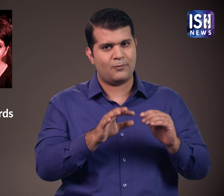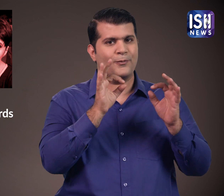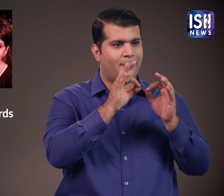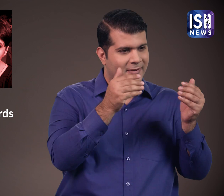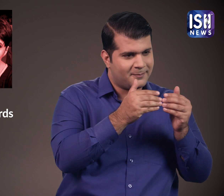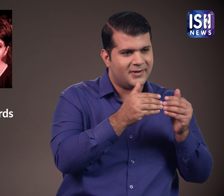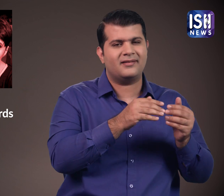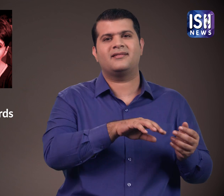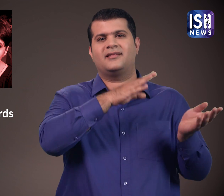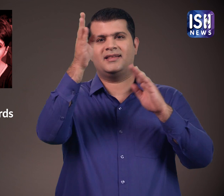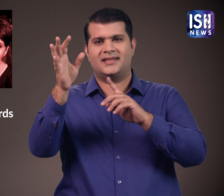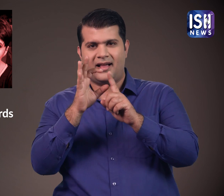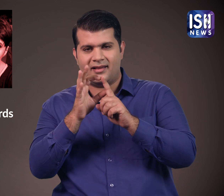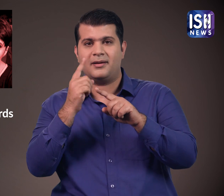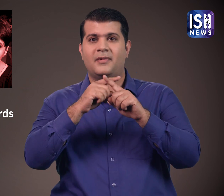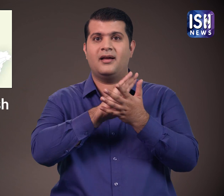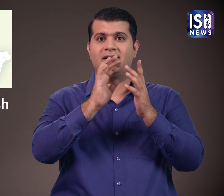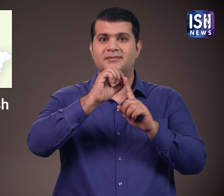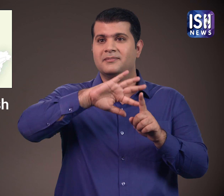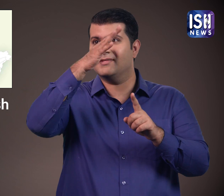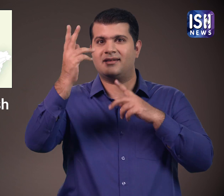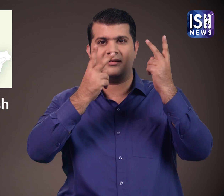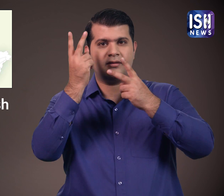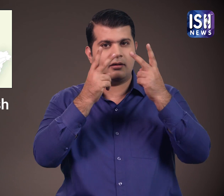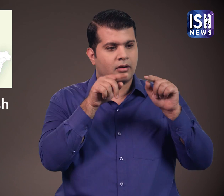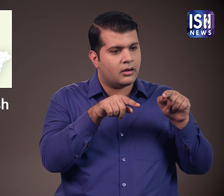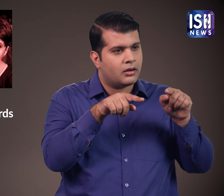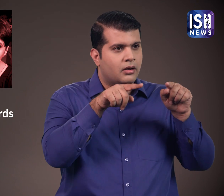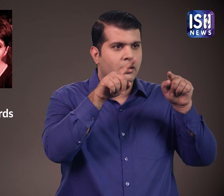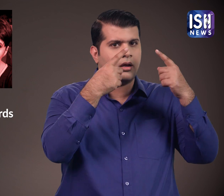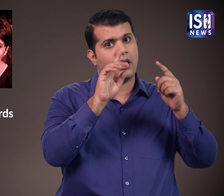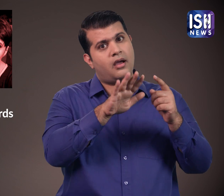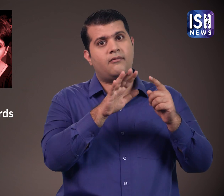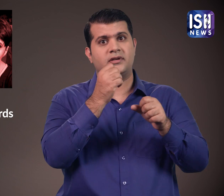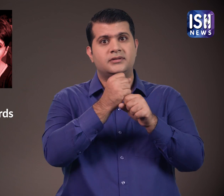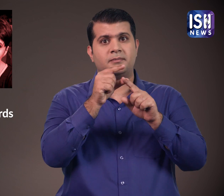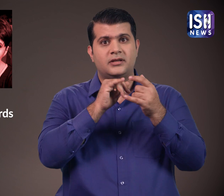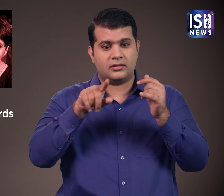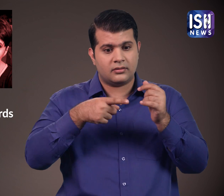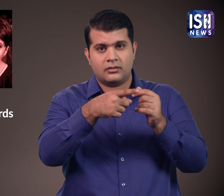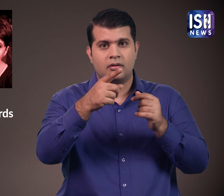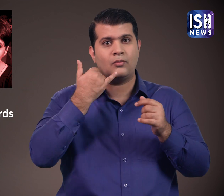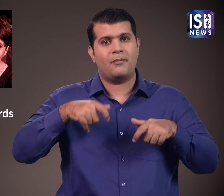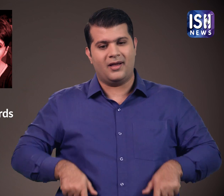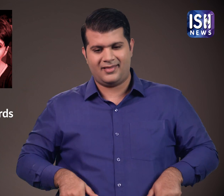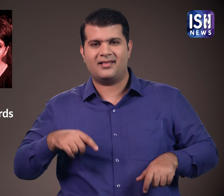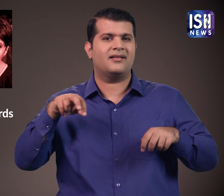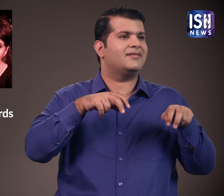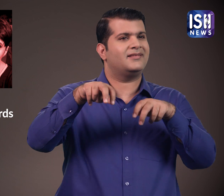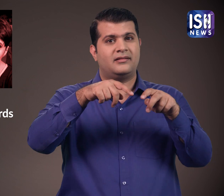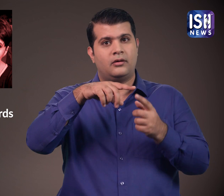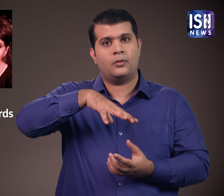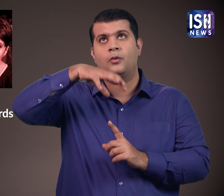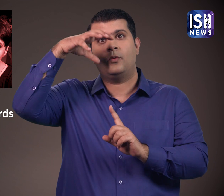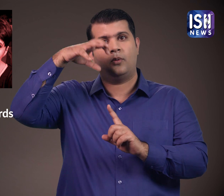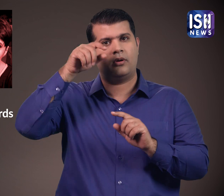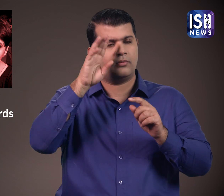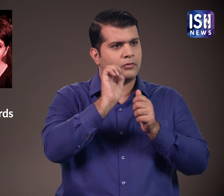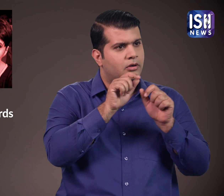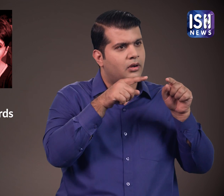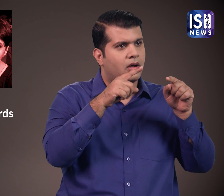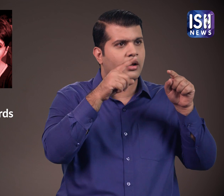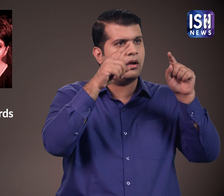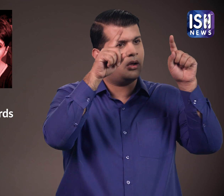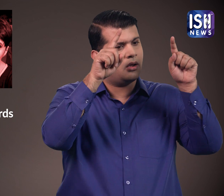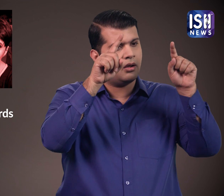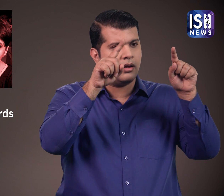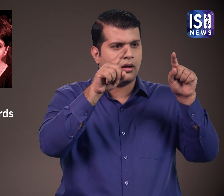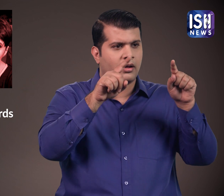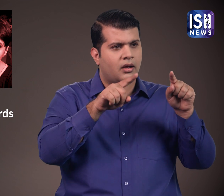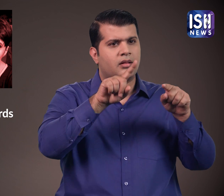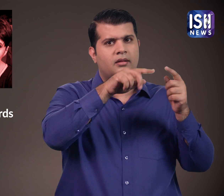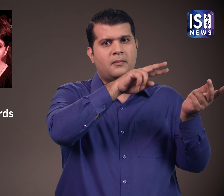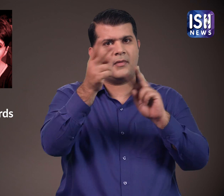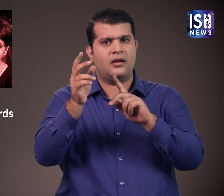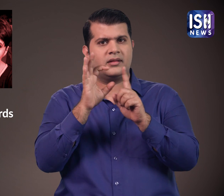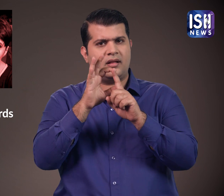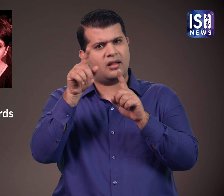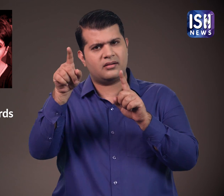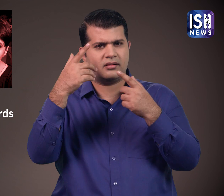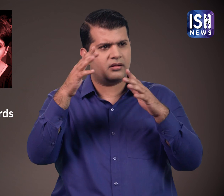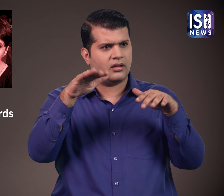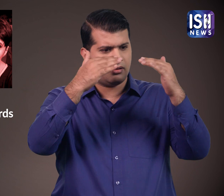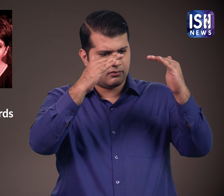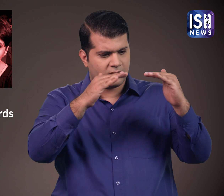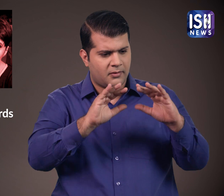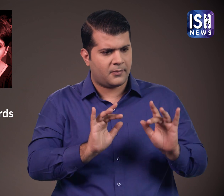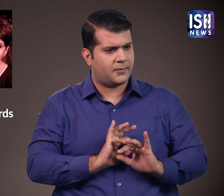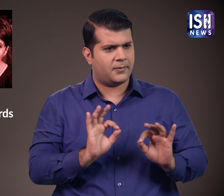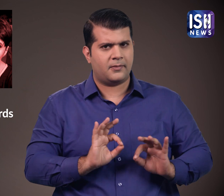They ascertained that the couple reached Delhi from Himachal Pradesh. However there was no information about Shraddha after that.